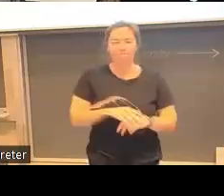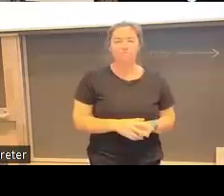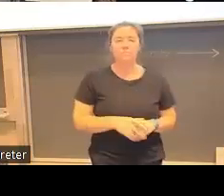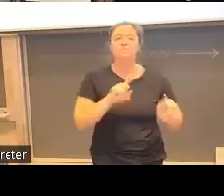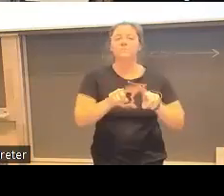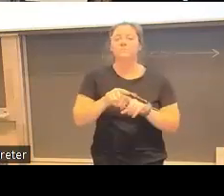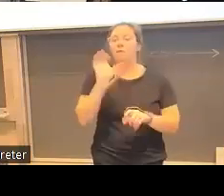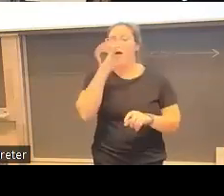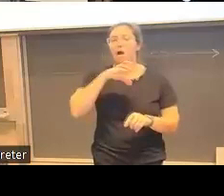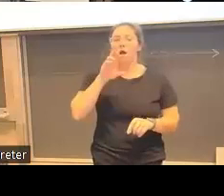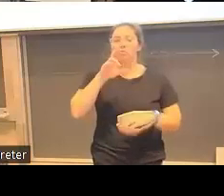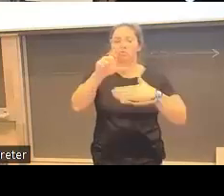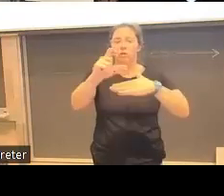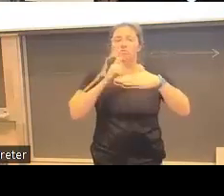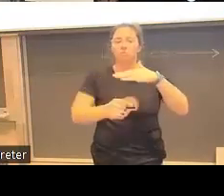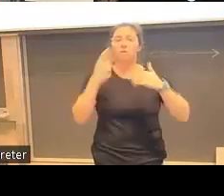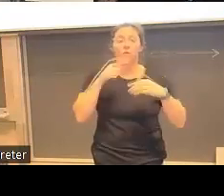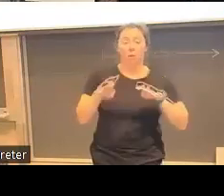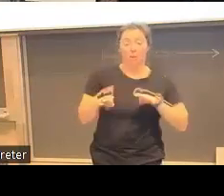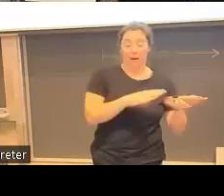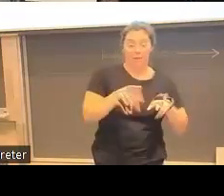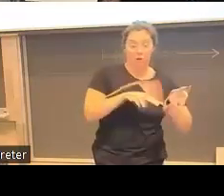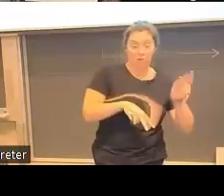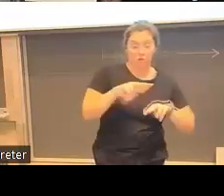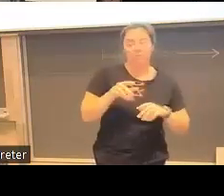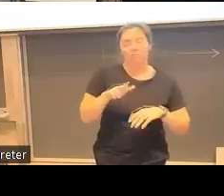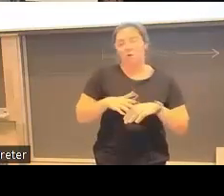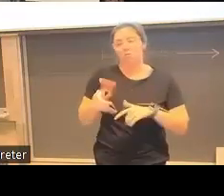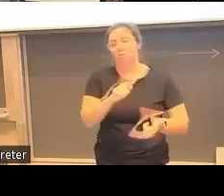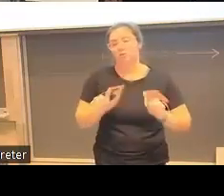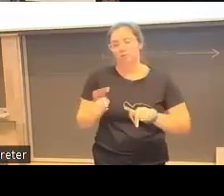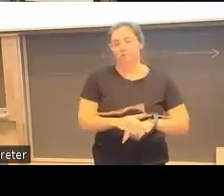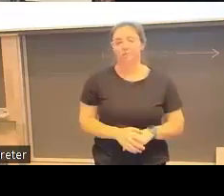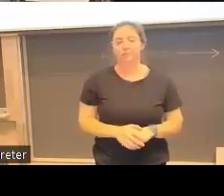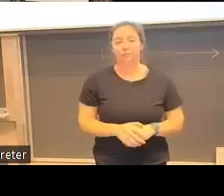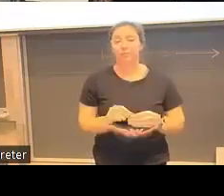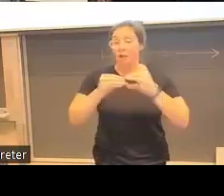represent comparisons between behaviors observed on rotations values under one indicate more